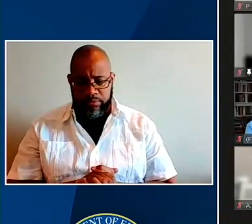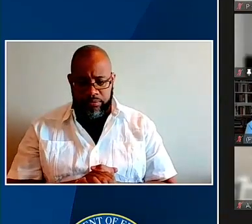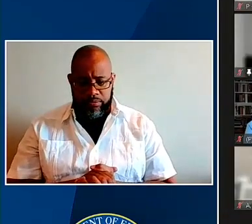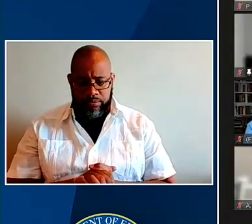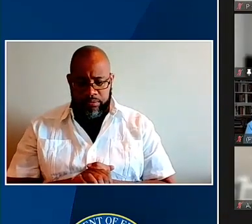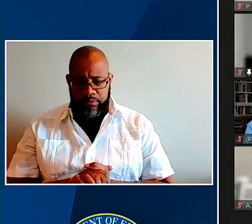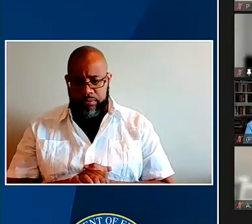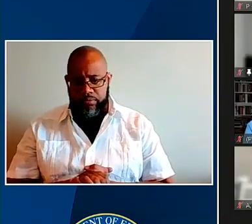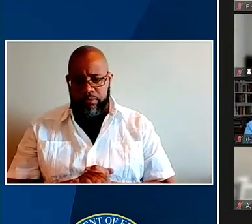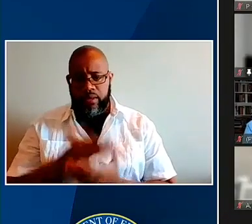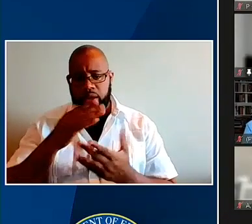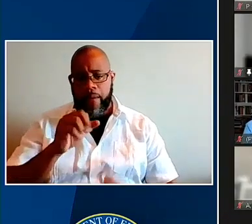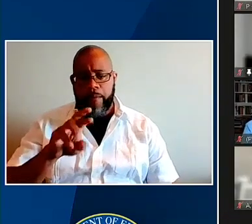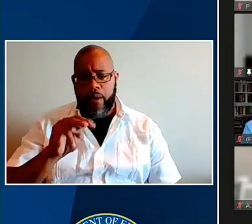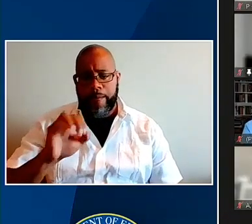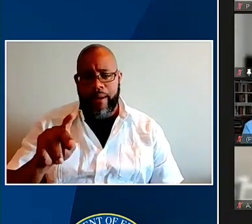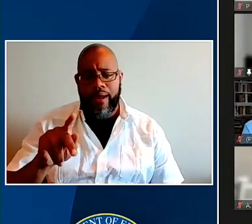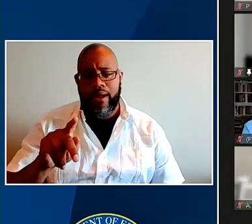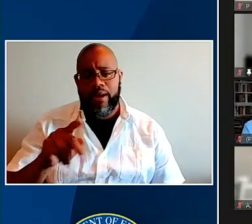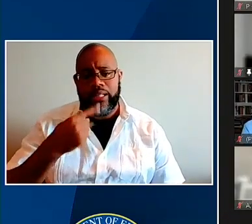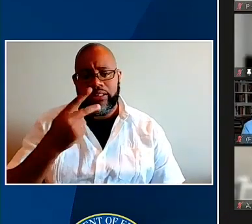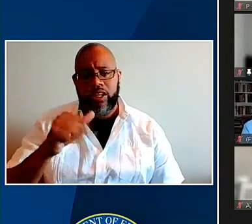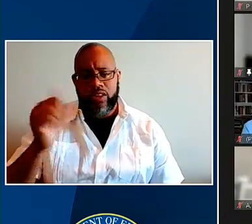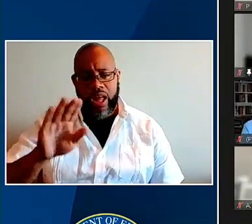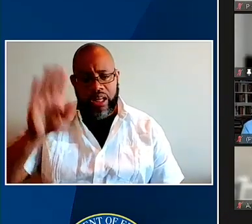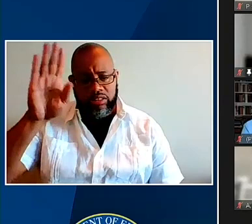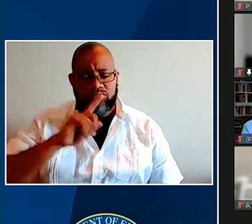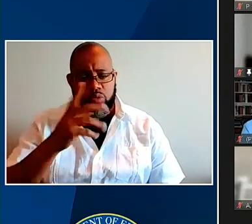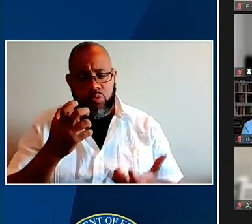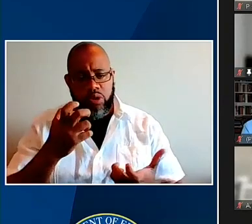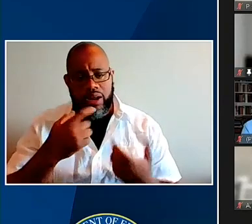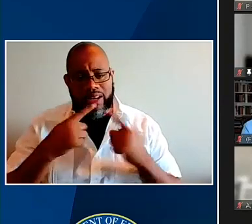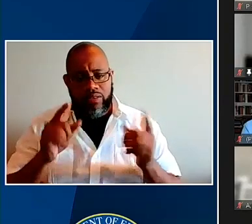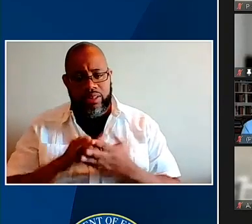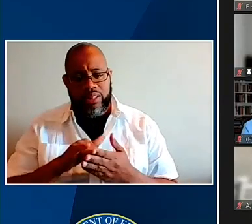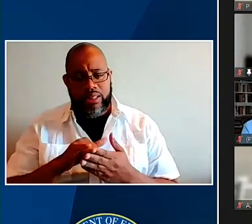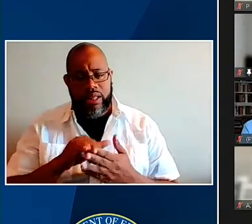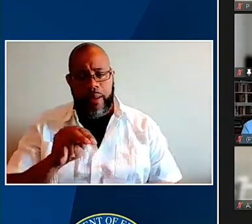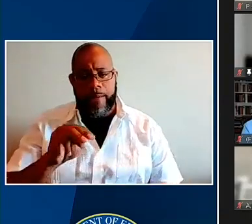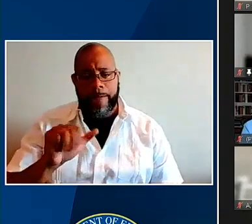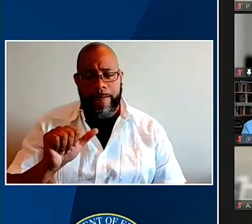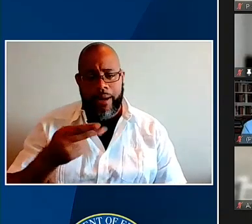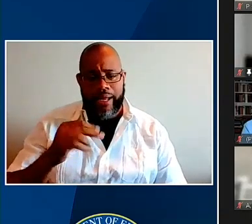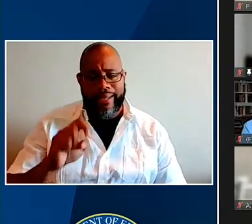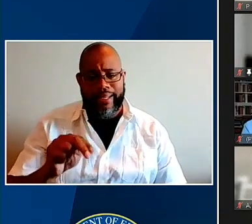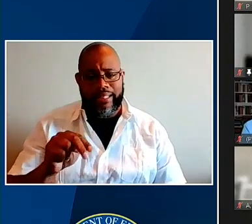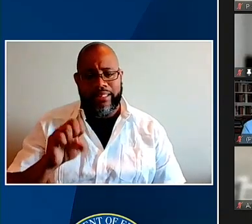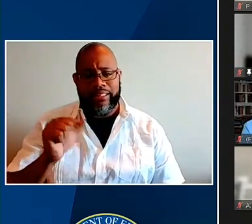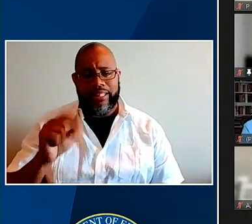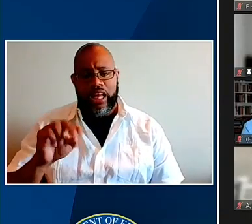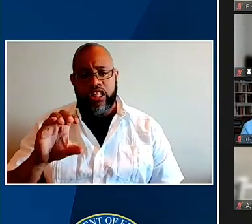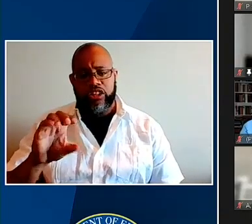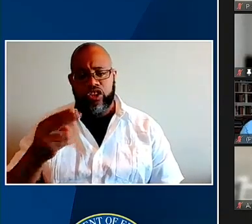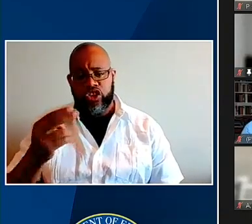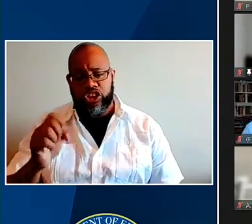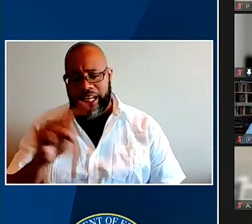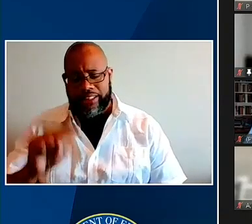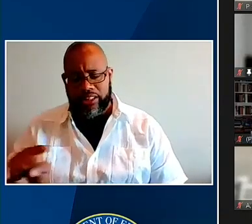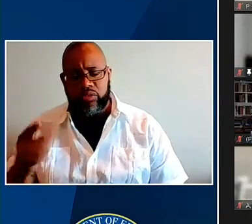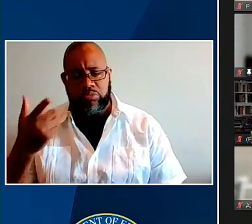Thanks, Barmak. I see everyone's hands. Really quickly, I just wanted to announce that Magin Sanchez will be in to comment.